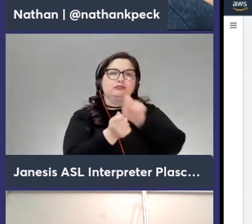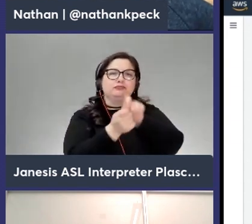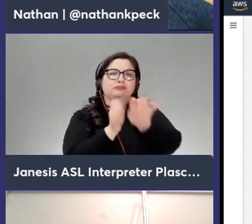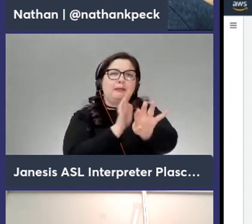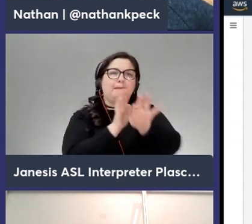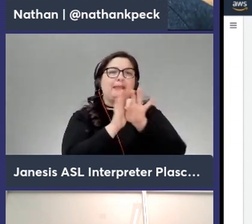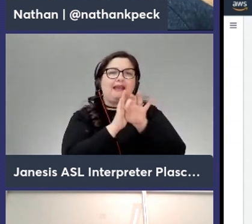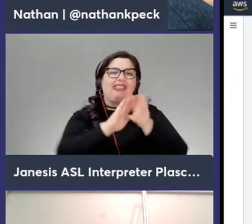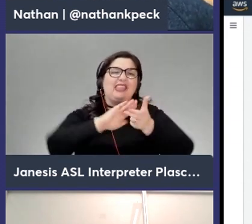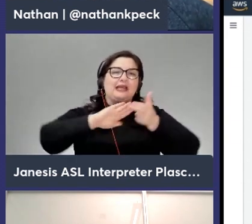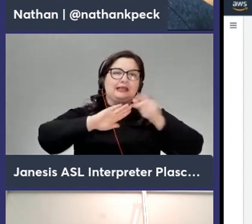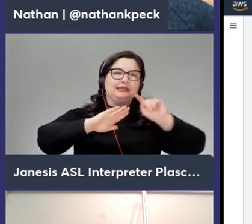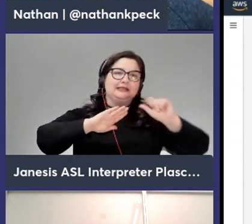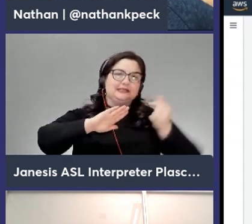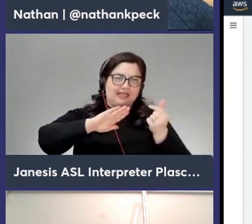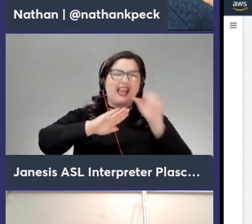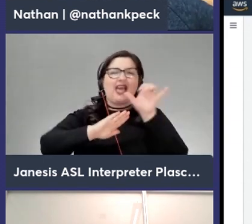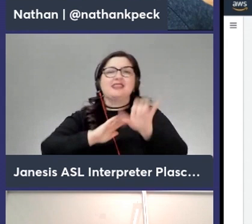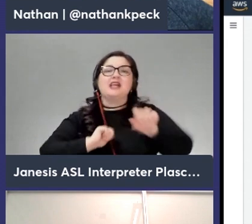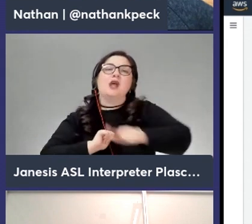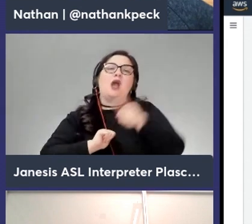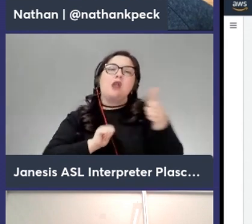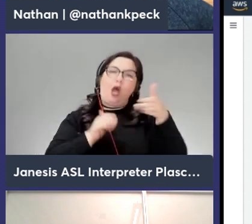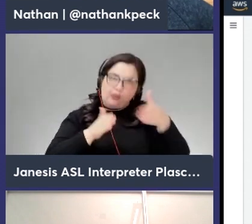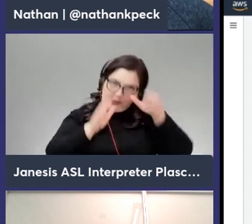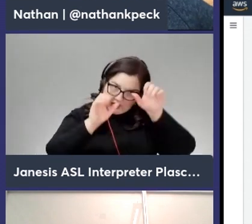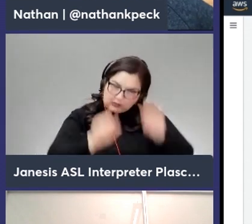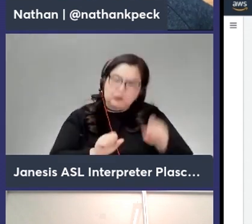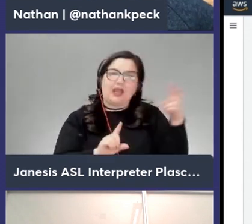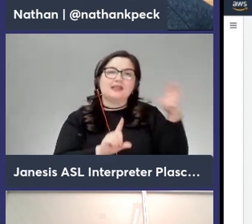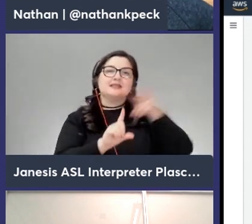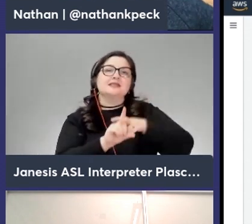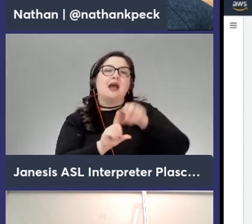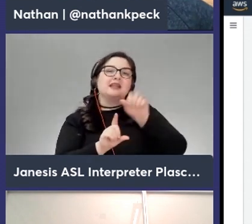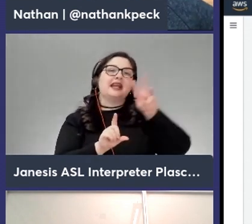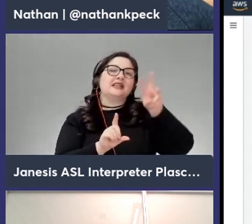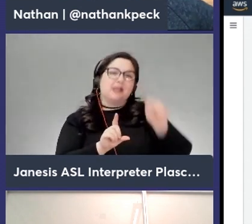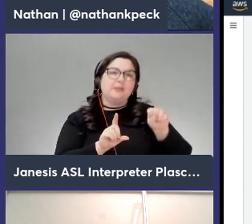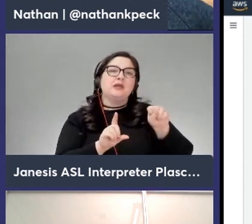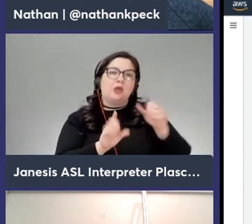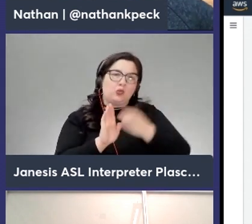So that is another way of assigning your AWS resources, including S3 to the backup plan.